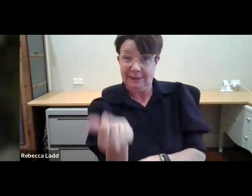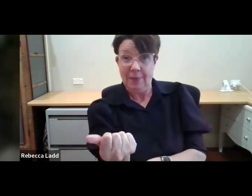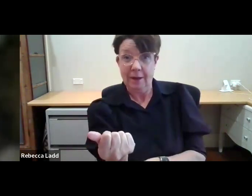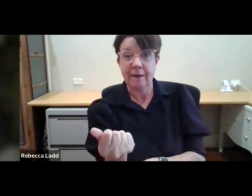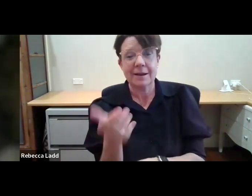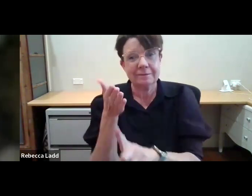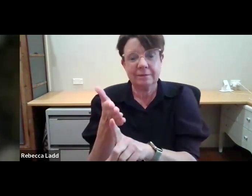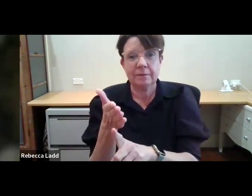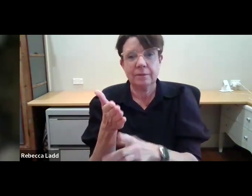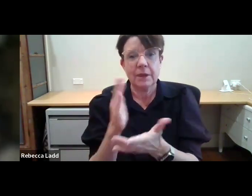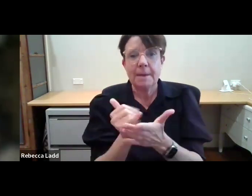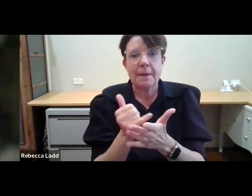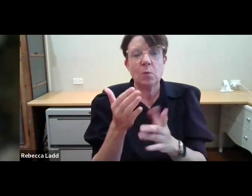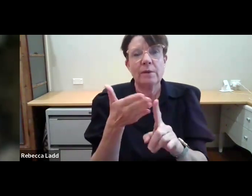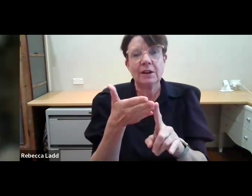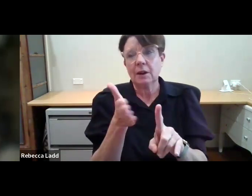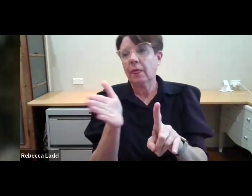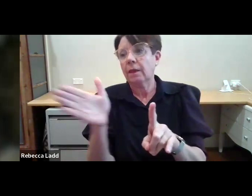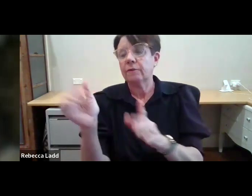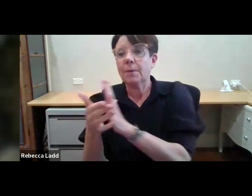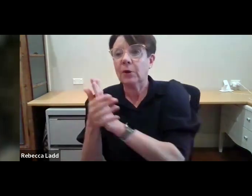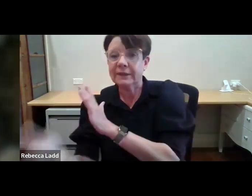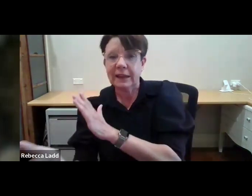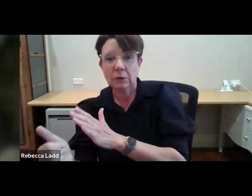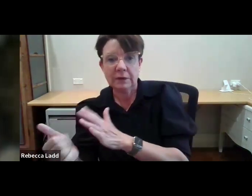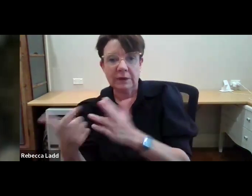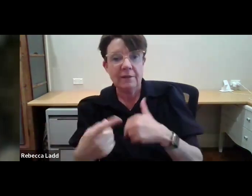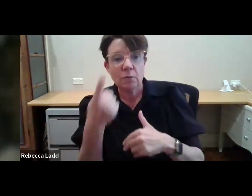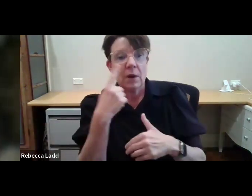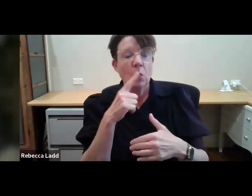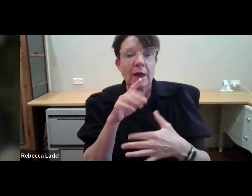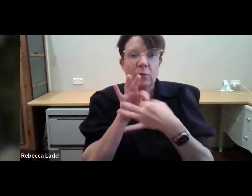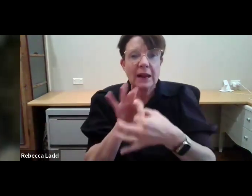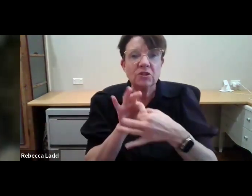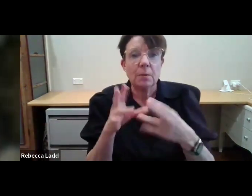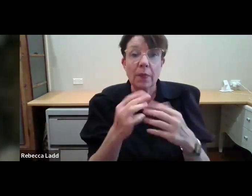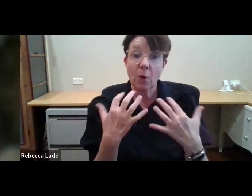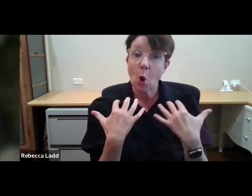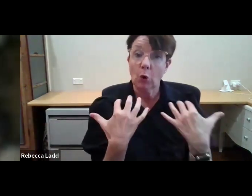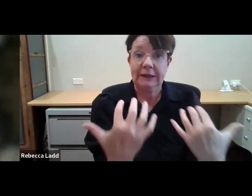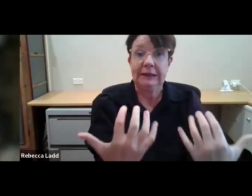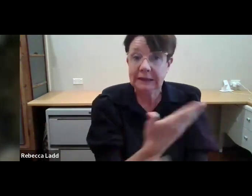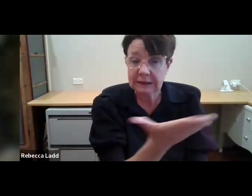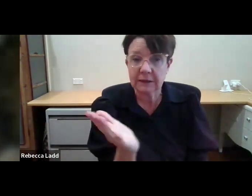relationship with the audience so that feels like a rich place to start and how we invest